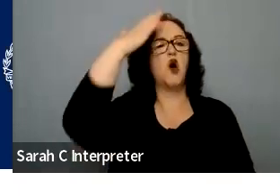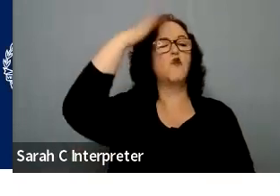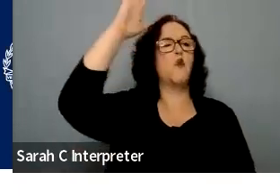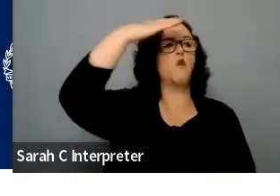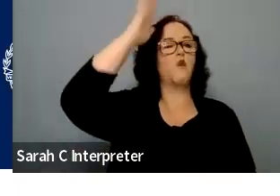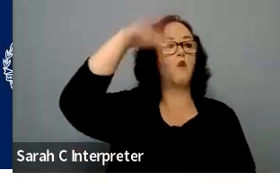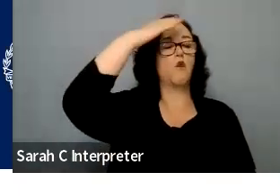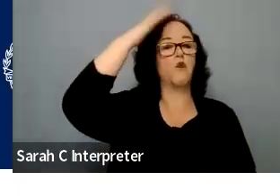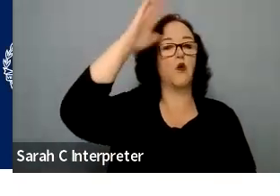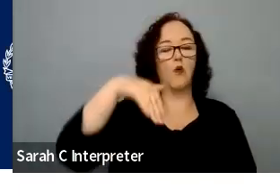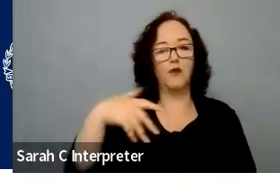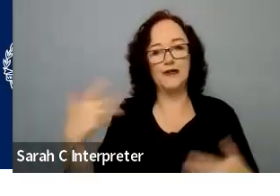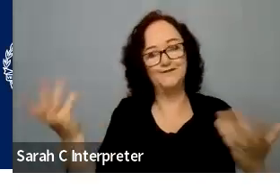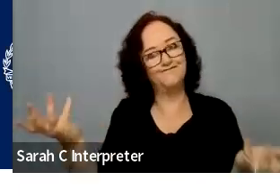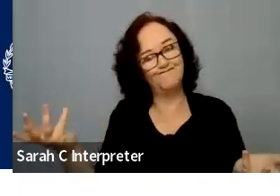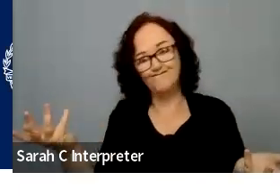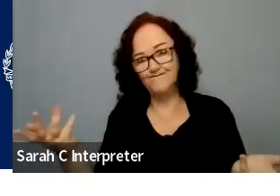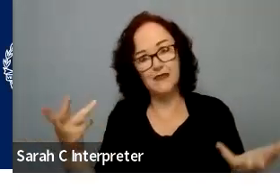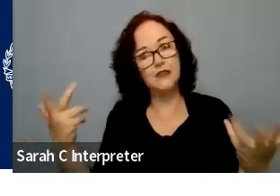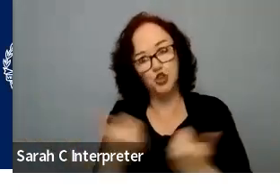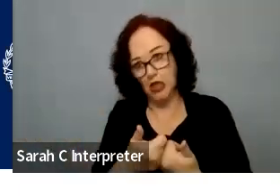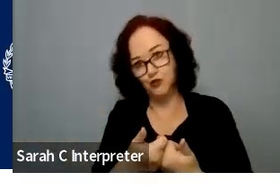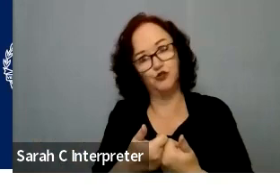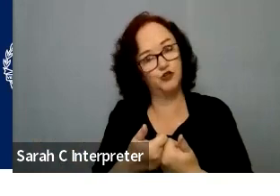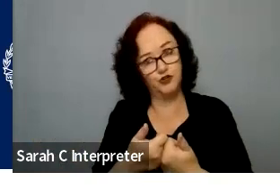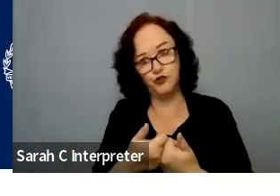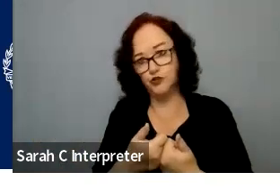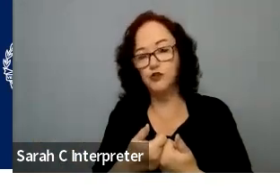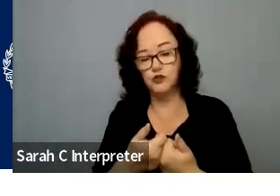huge challenge that I think we have across the board in many many different arenas.